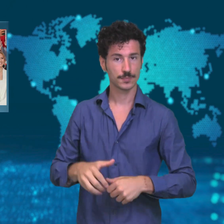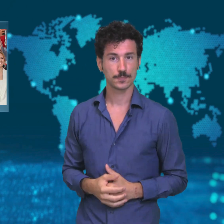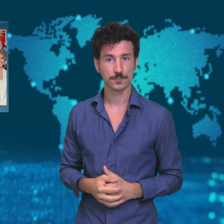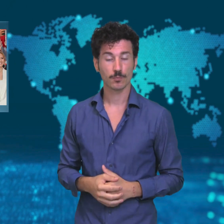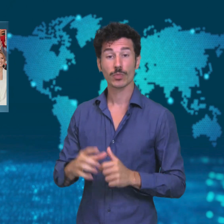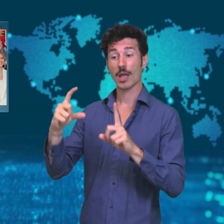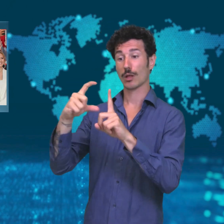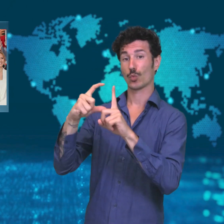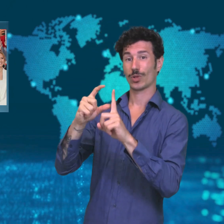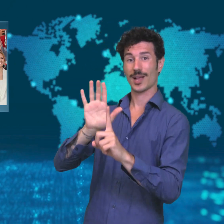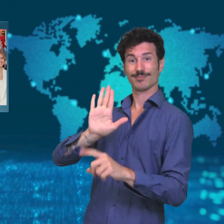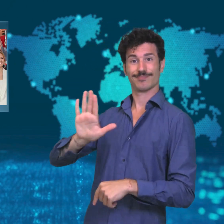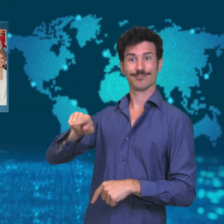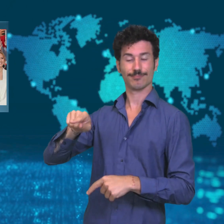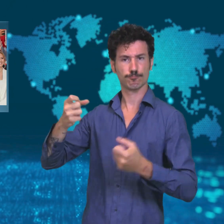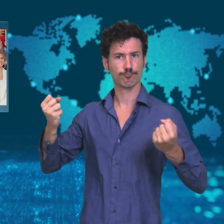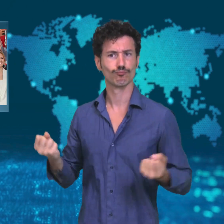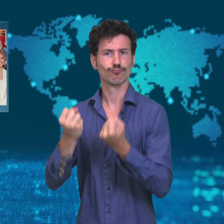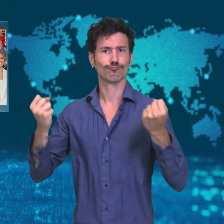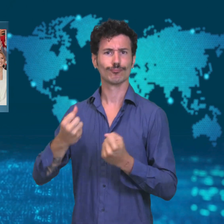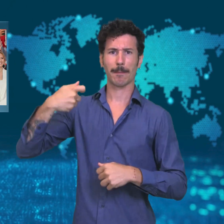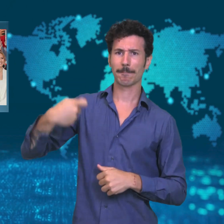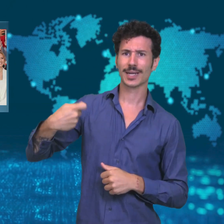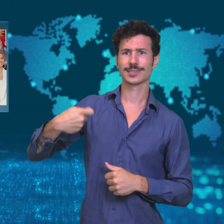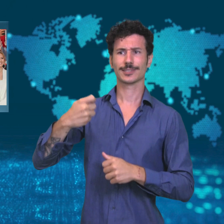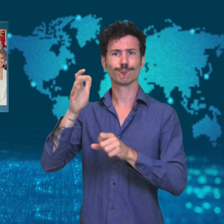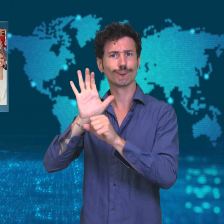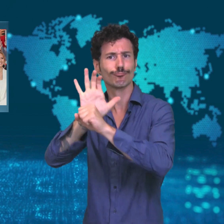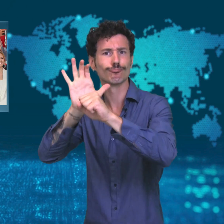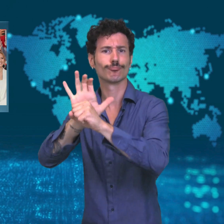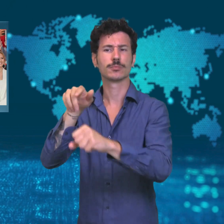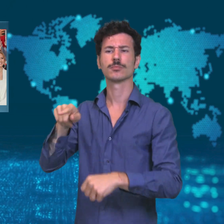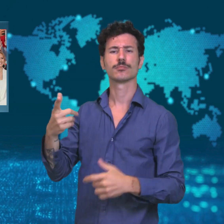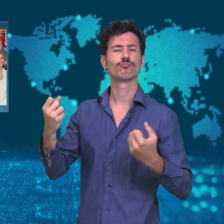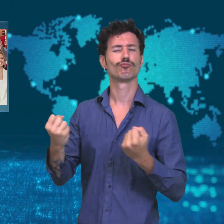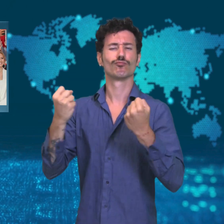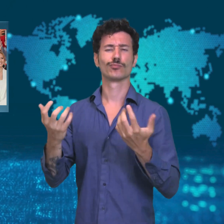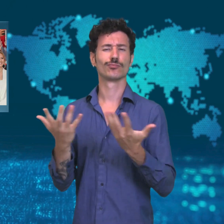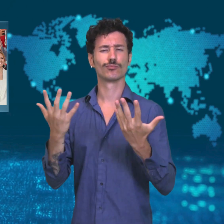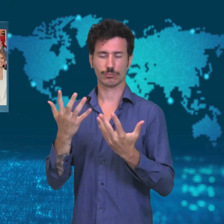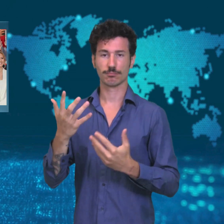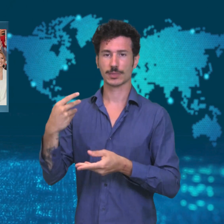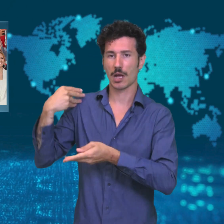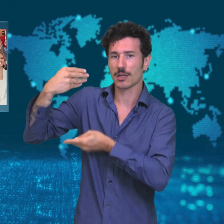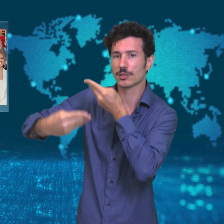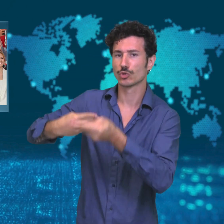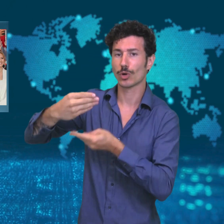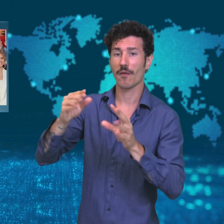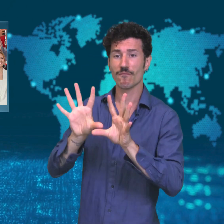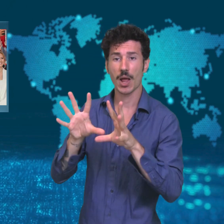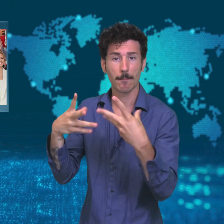Duda’s campaign platform promoted traditional family